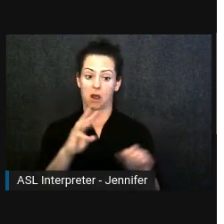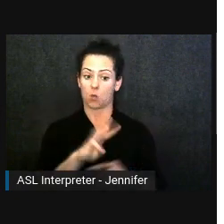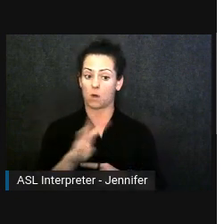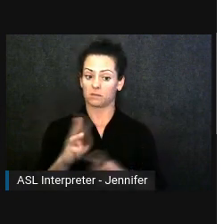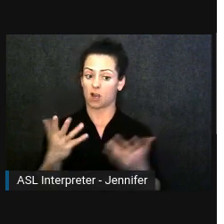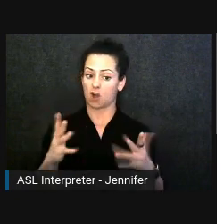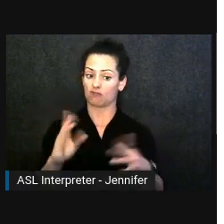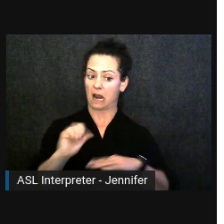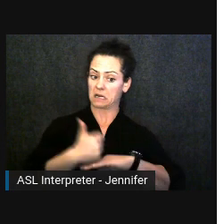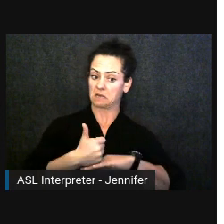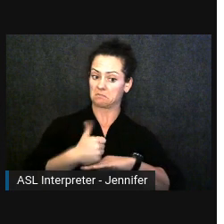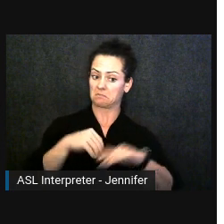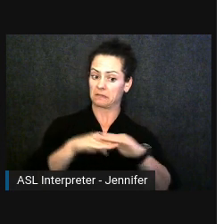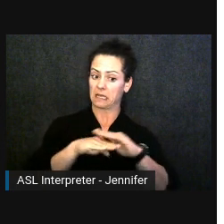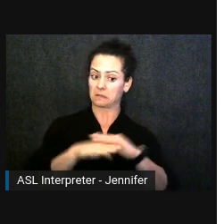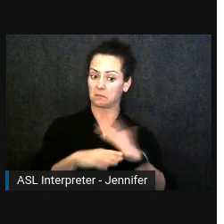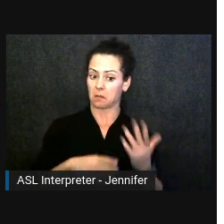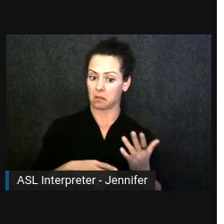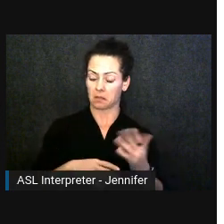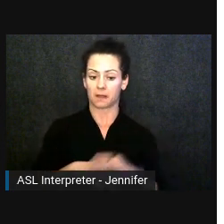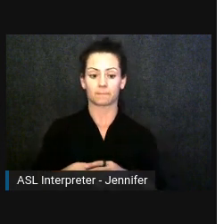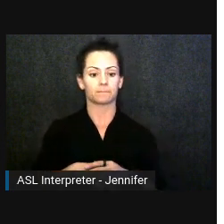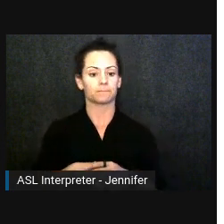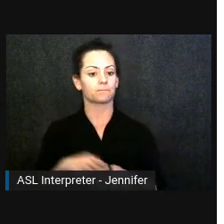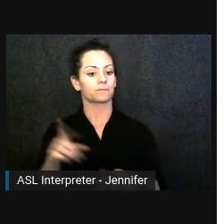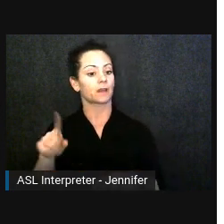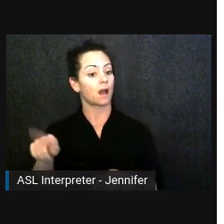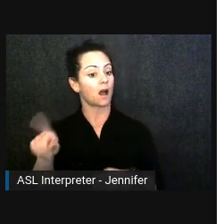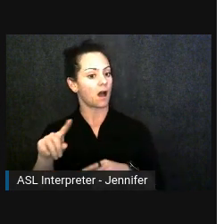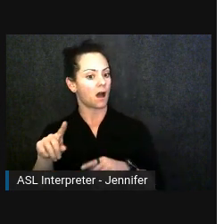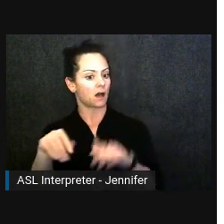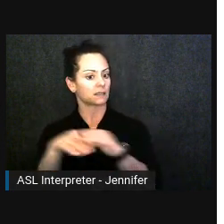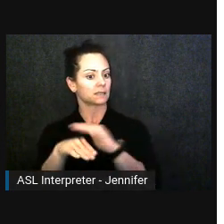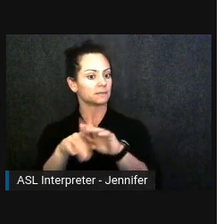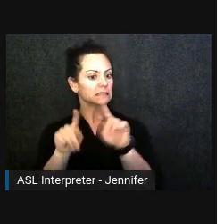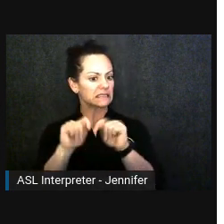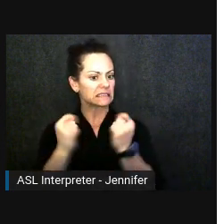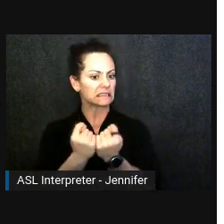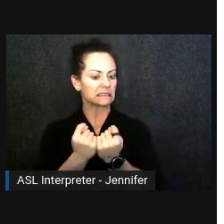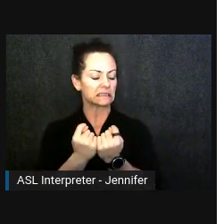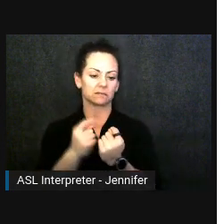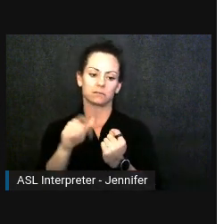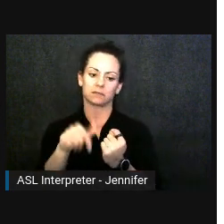Do they have an accessibility team? Now this is critical for a small to medium to large size business.